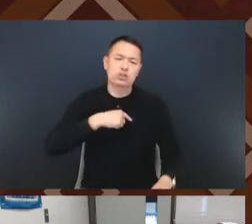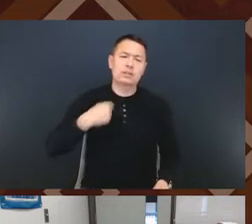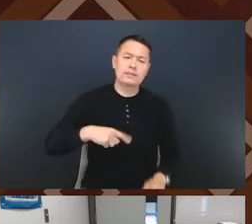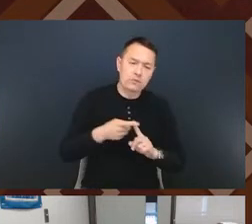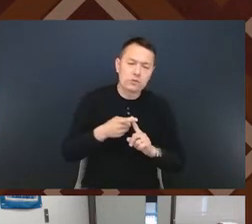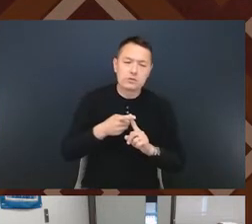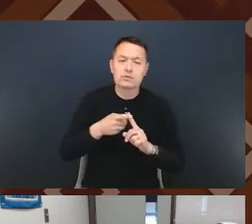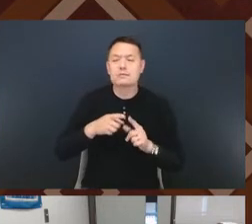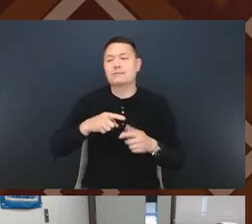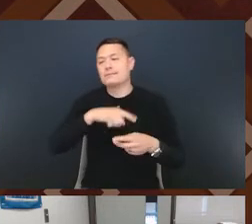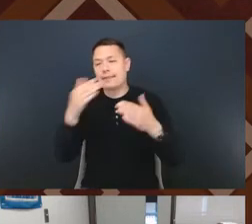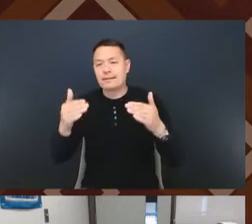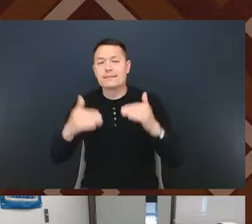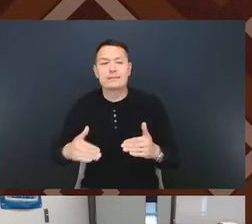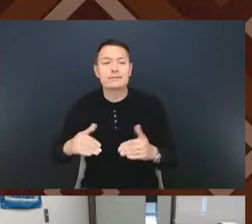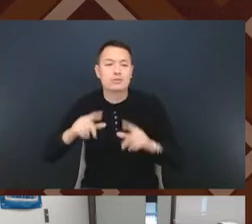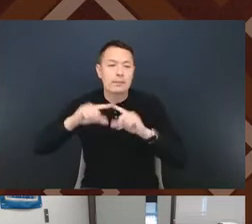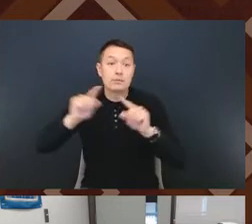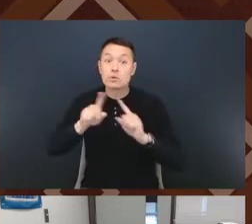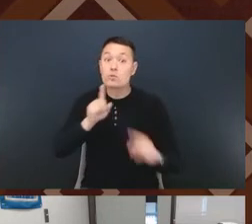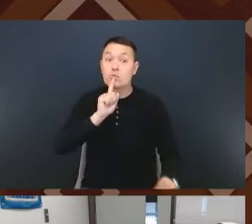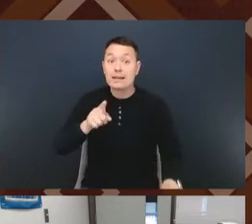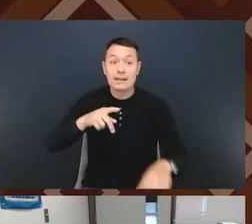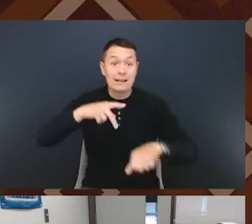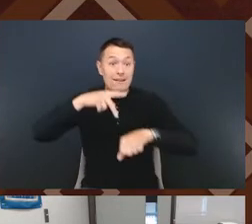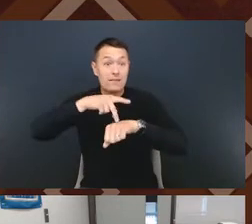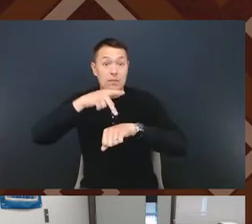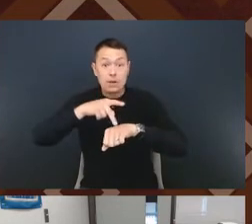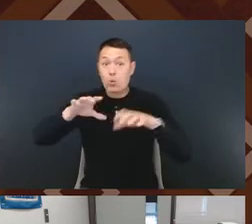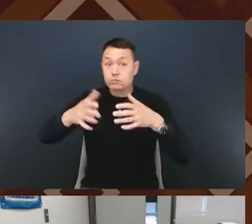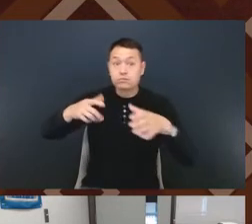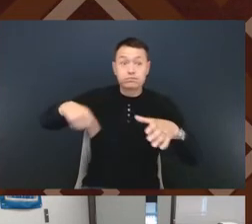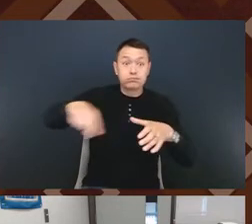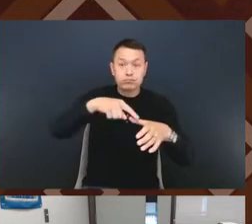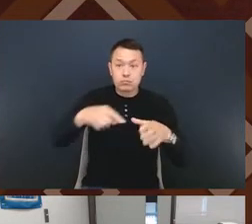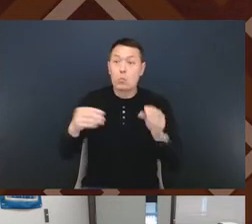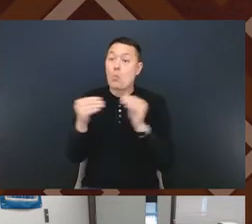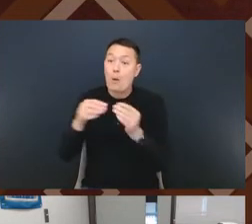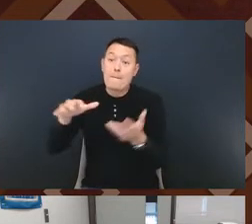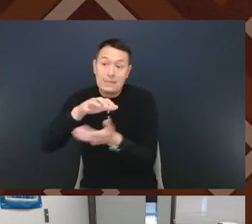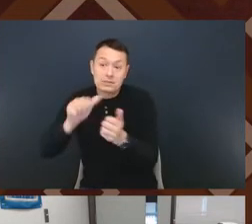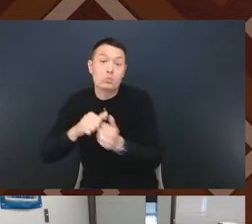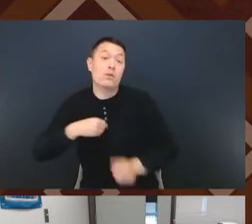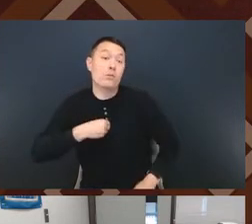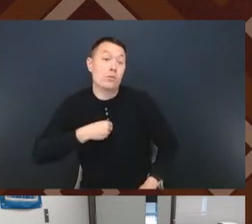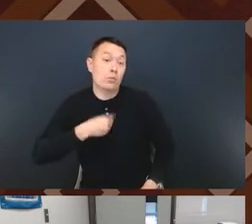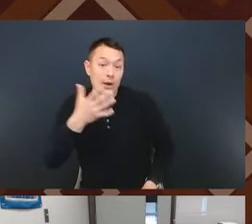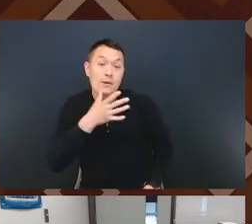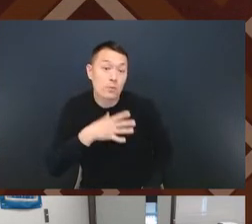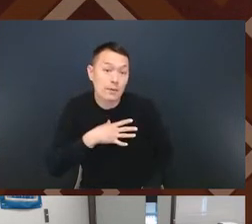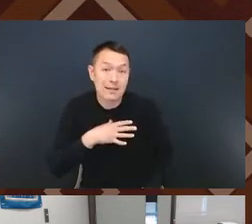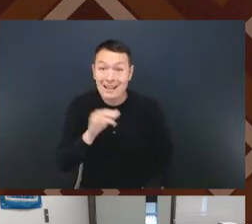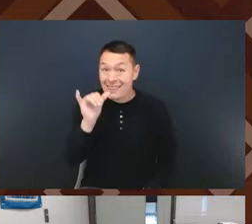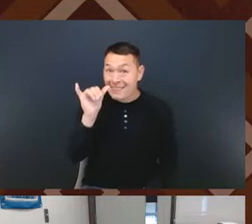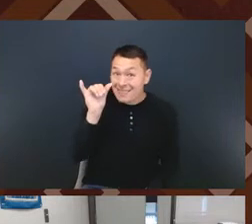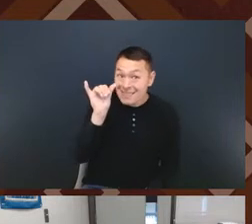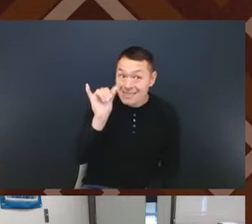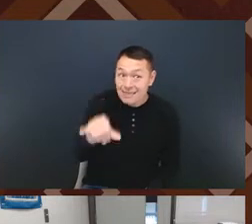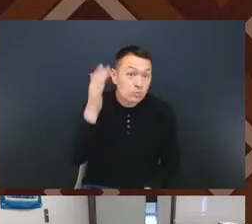the Filipino that there was more mixing with white women. And primarily that is because the Philippines